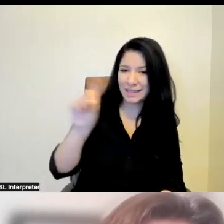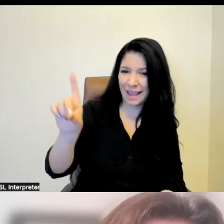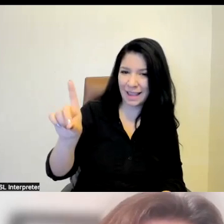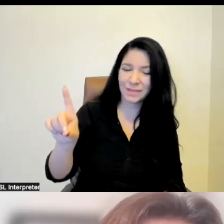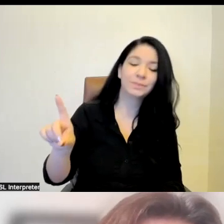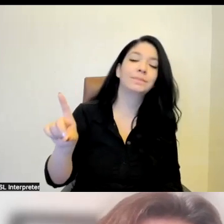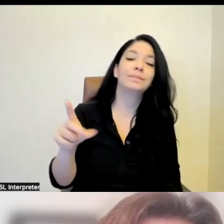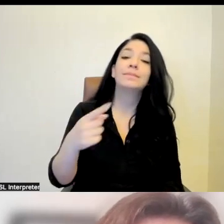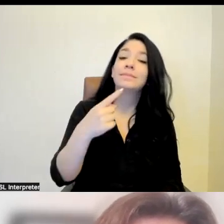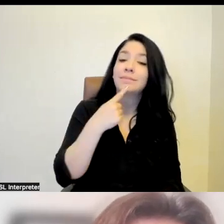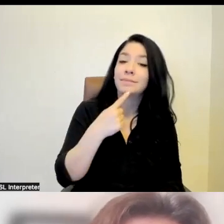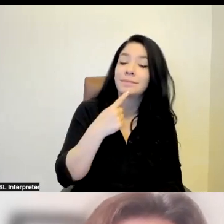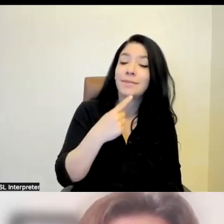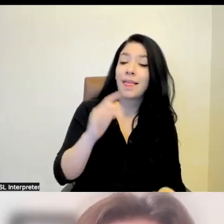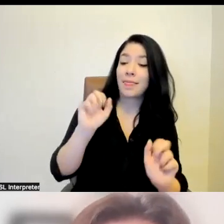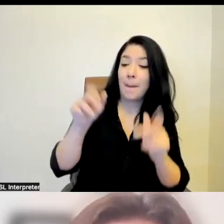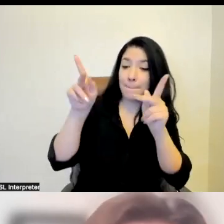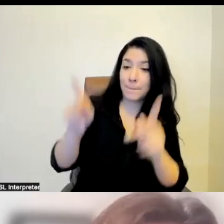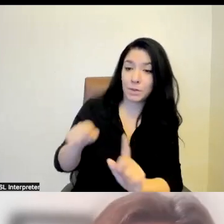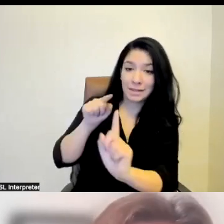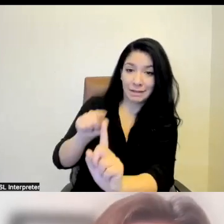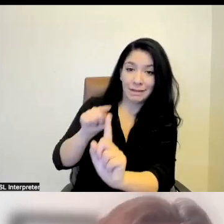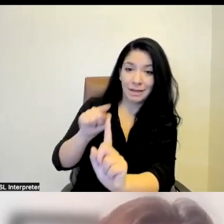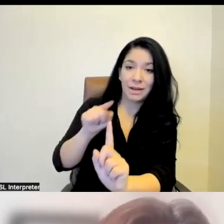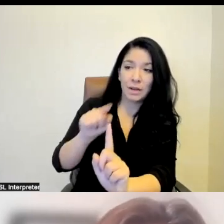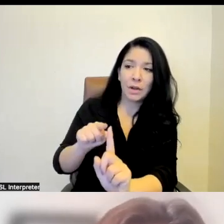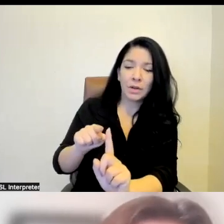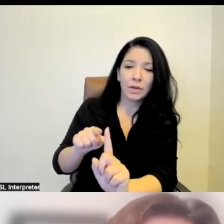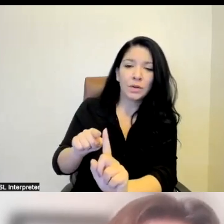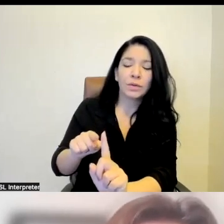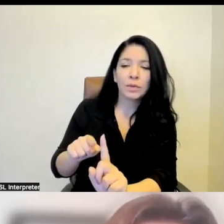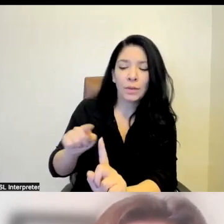you consider the person as though they are not using any of those devices or,